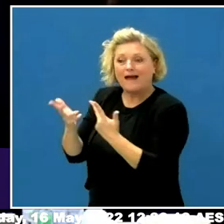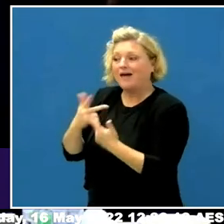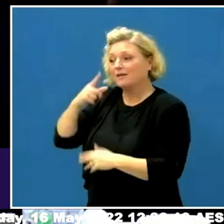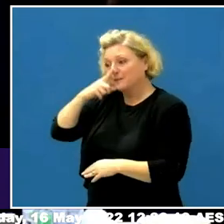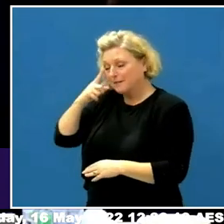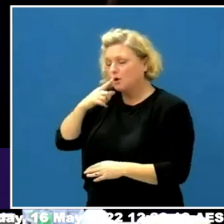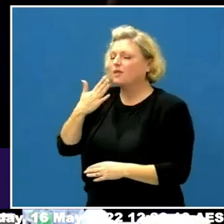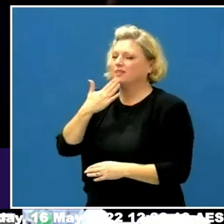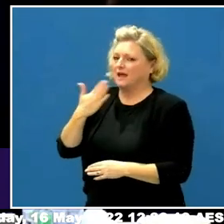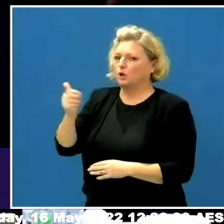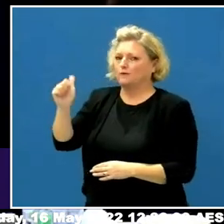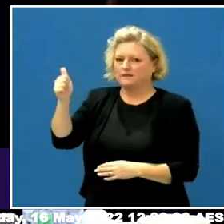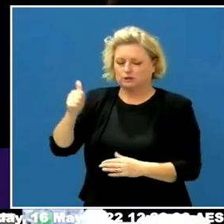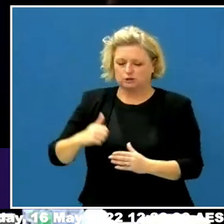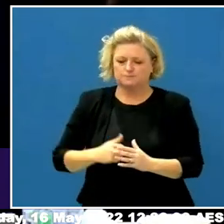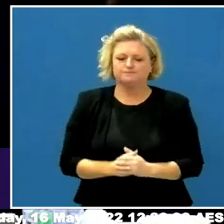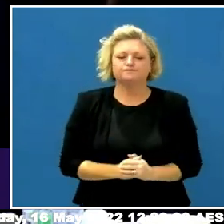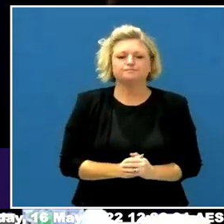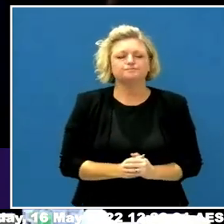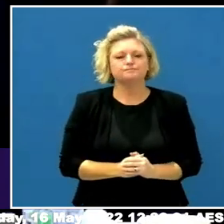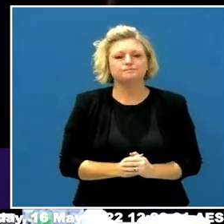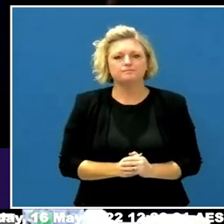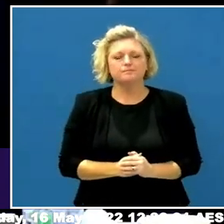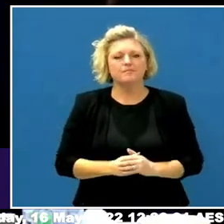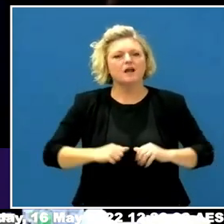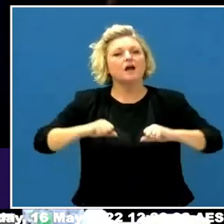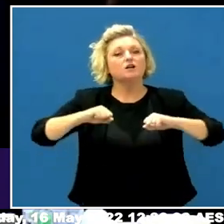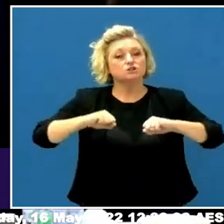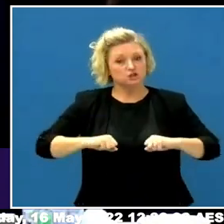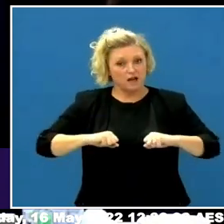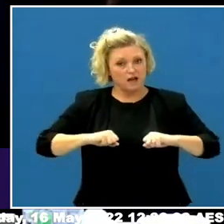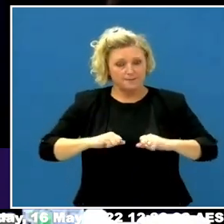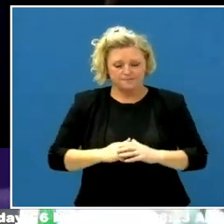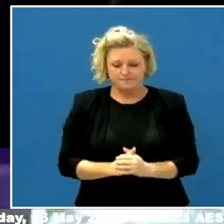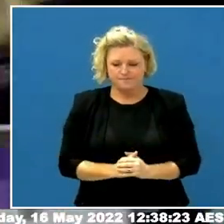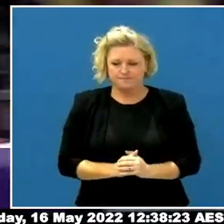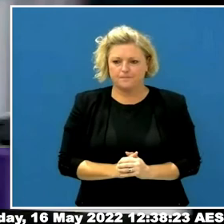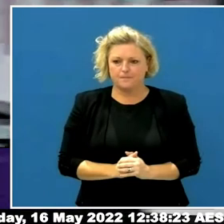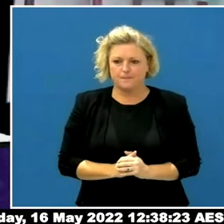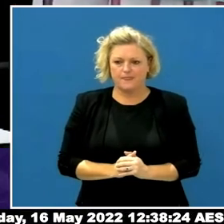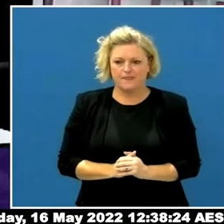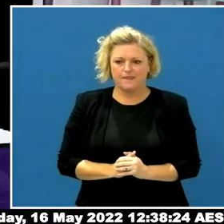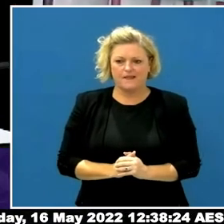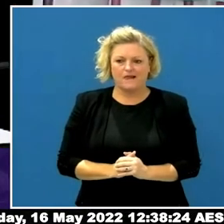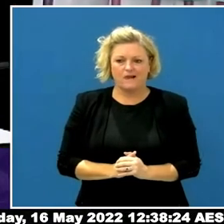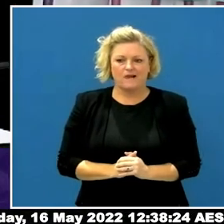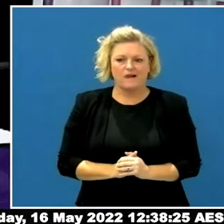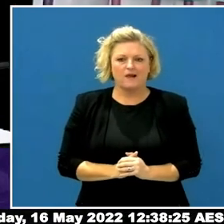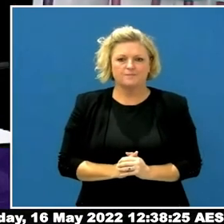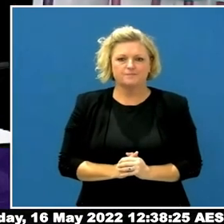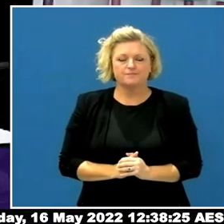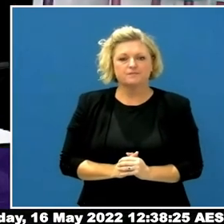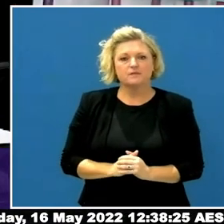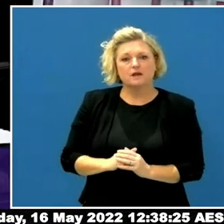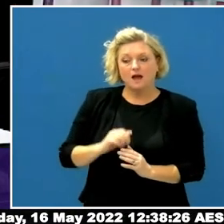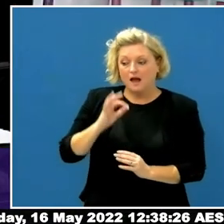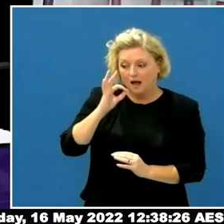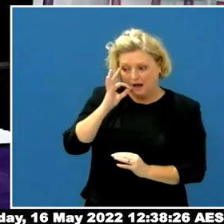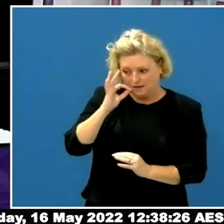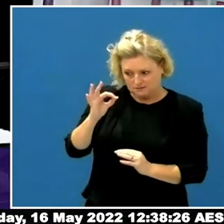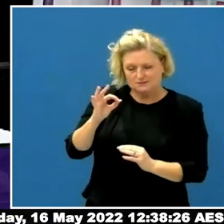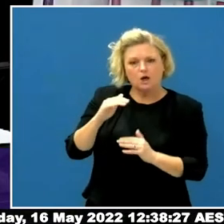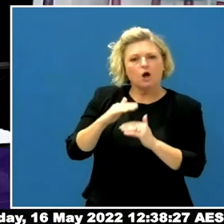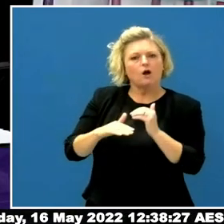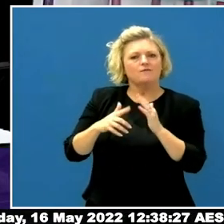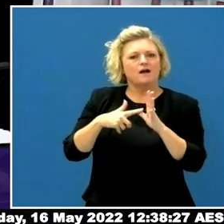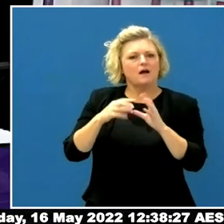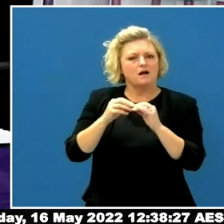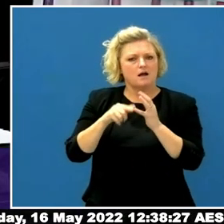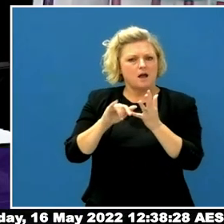Sally, on your understanding, the abuse of Jason that occurred did occur over a